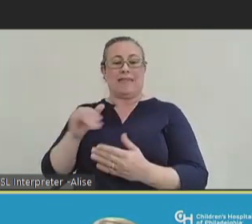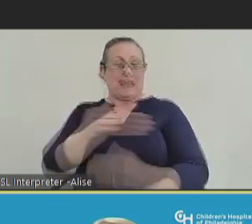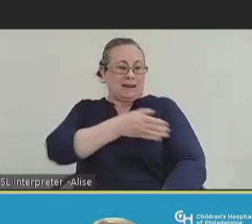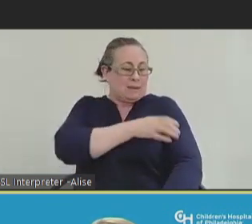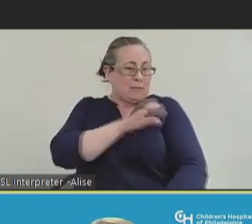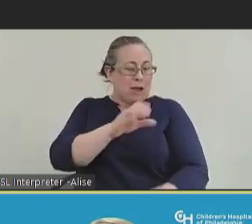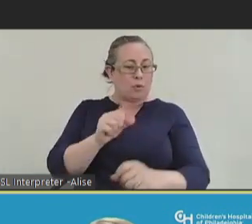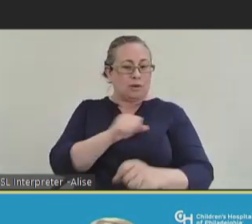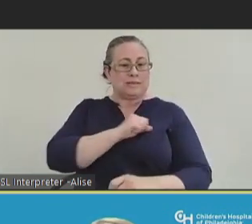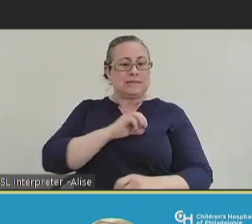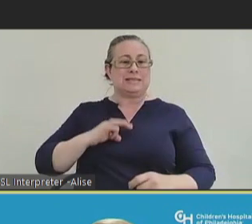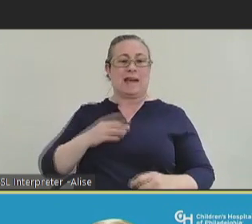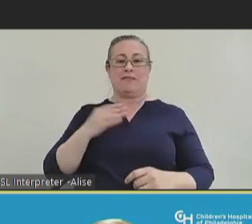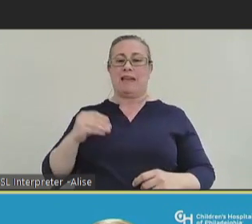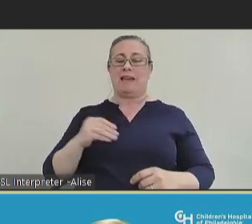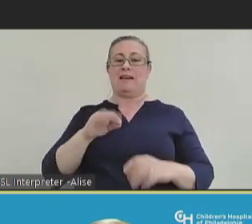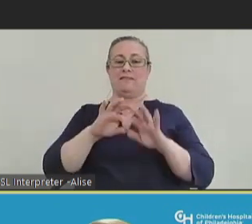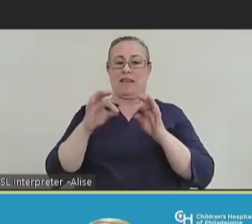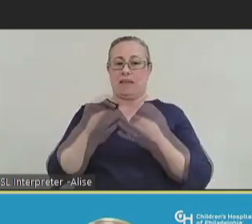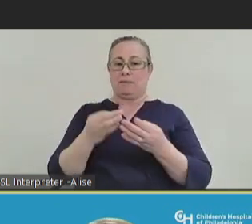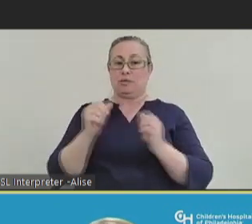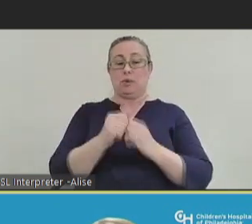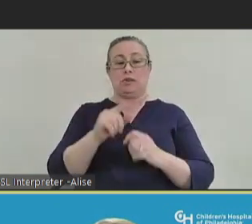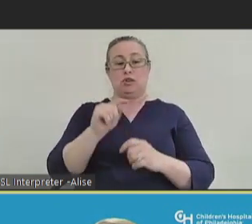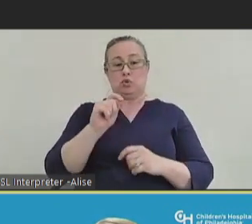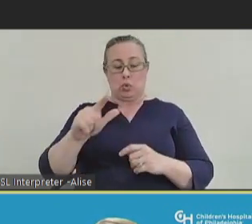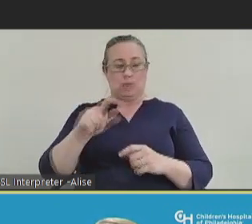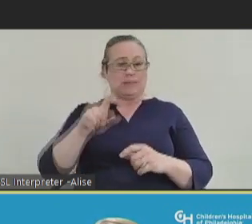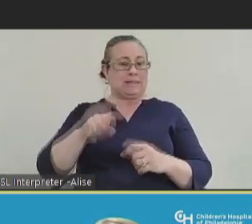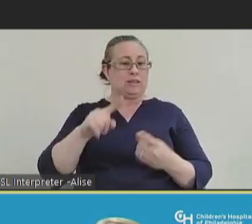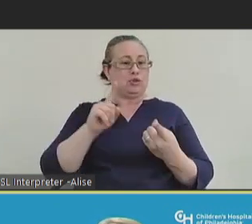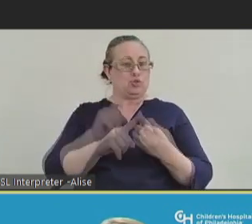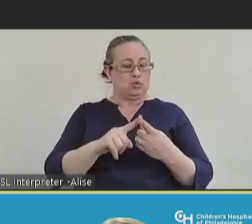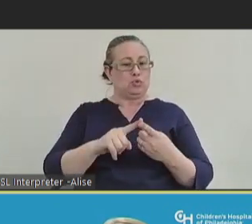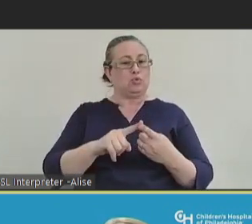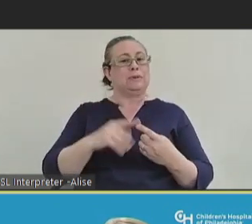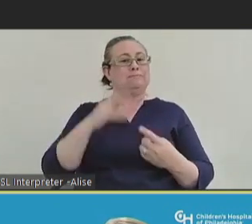and families with the knowledge and tools needed to create a less stressful vaccine experience.